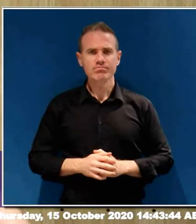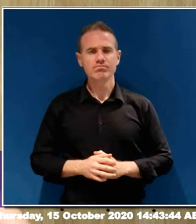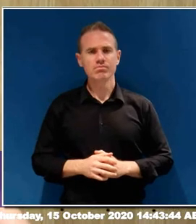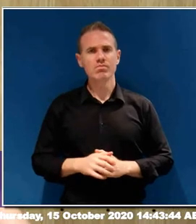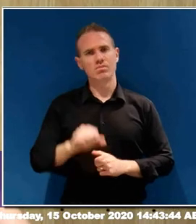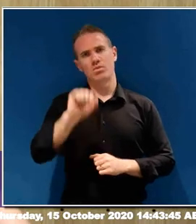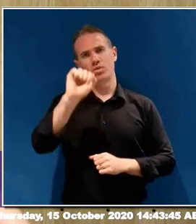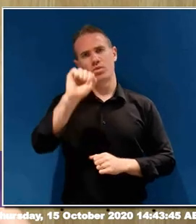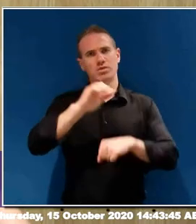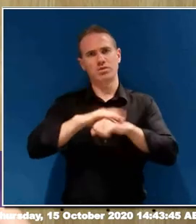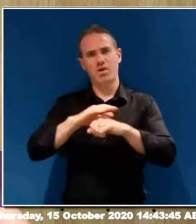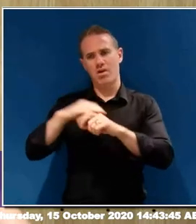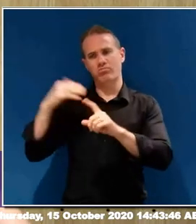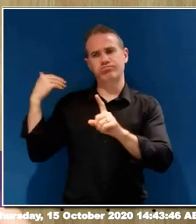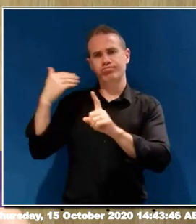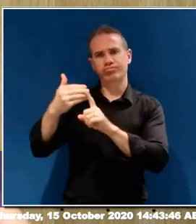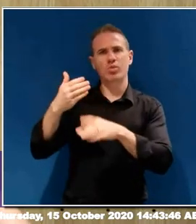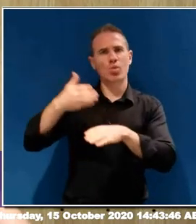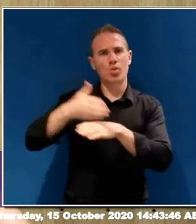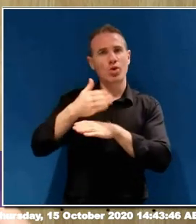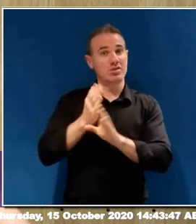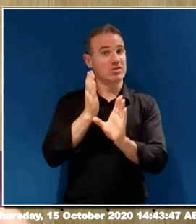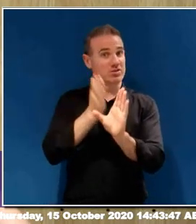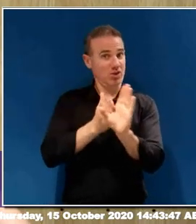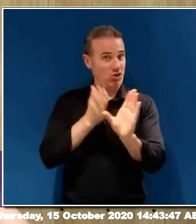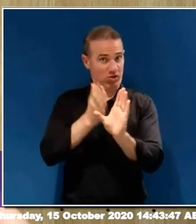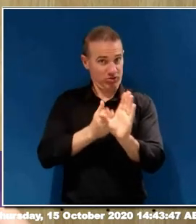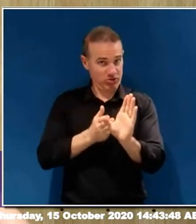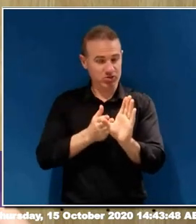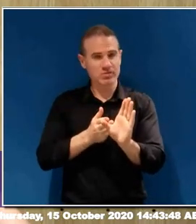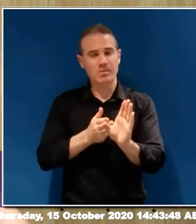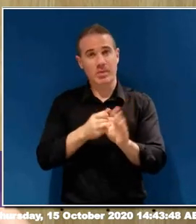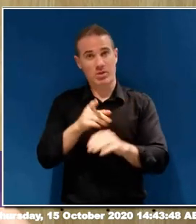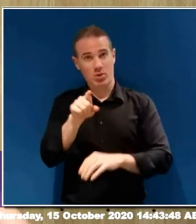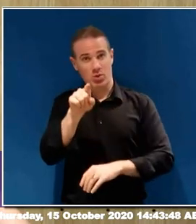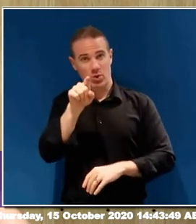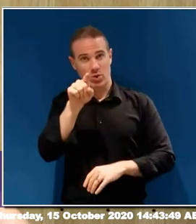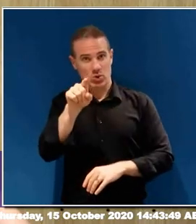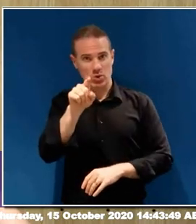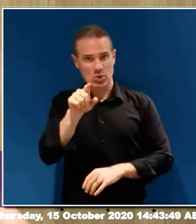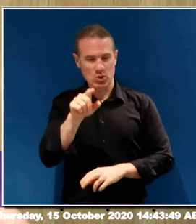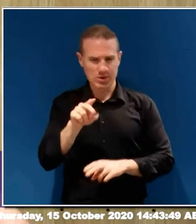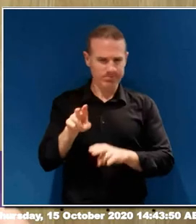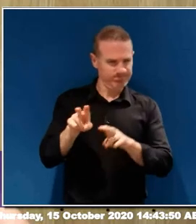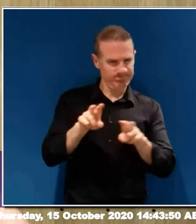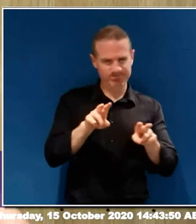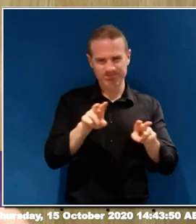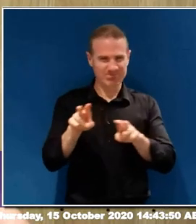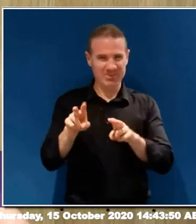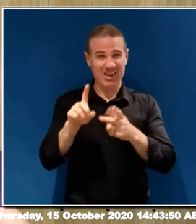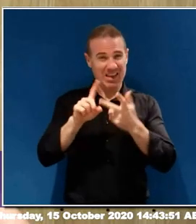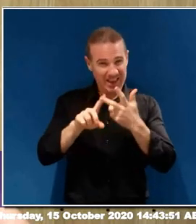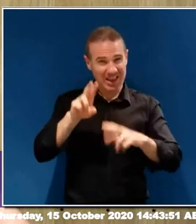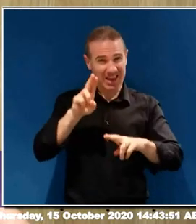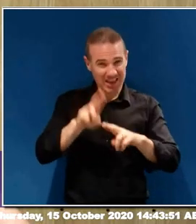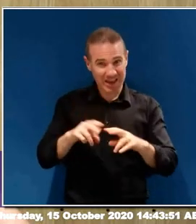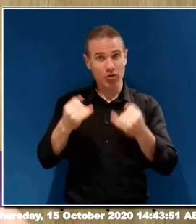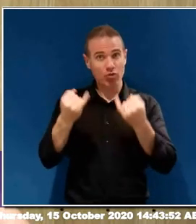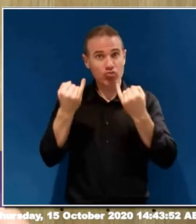regard one of the adverse consequences of an incorrect diagnosis is that they might be exposed to labels?